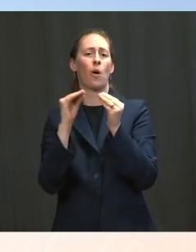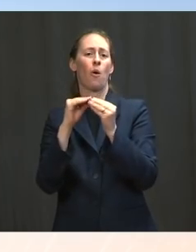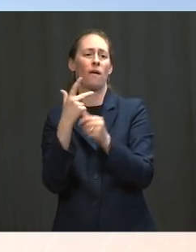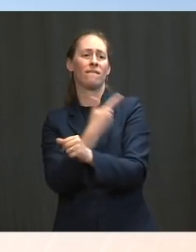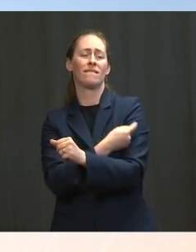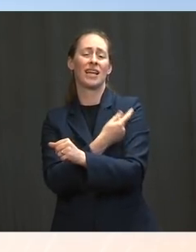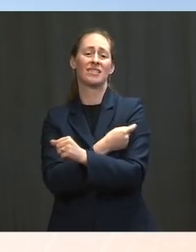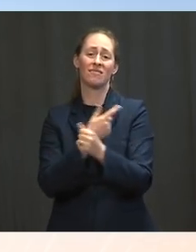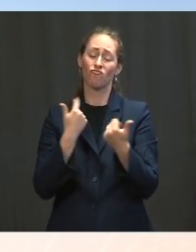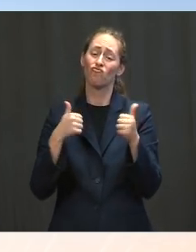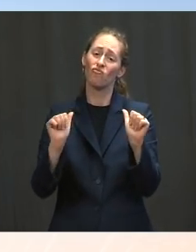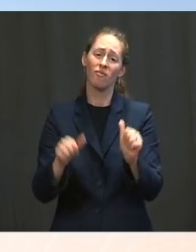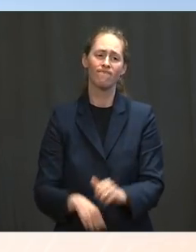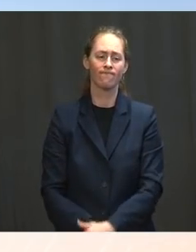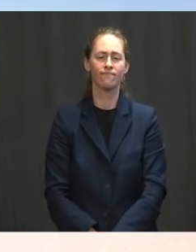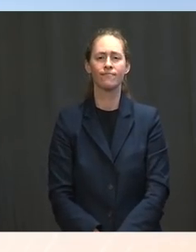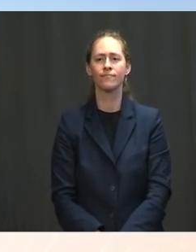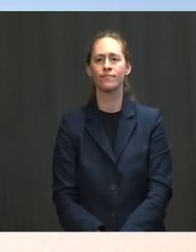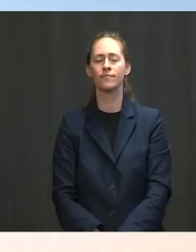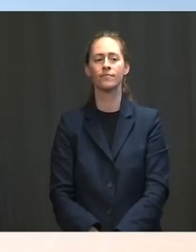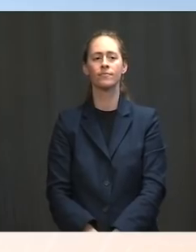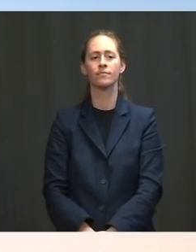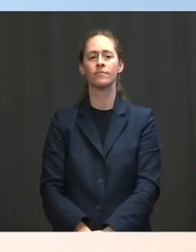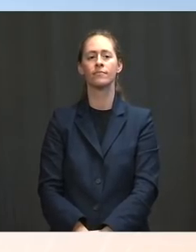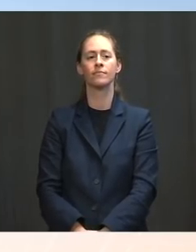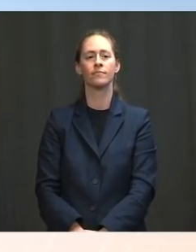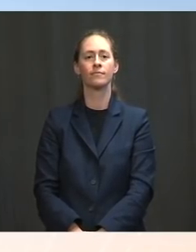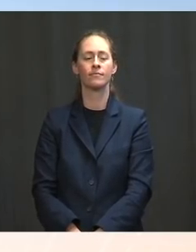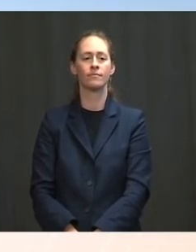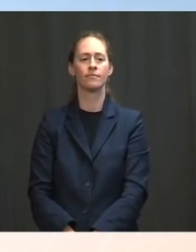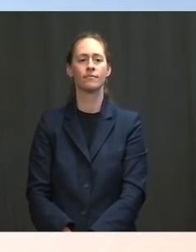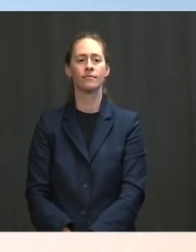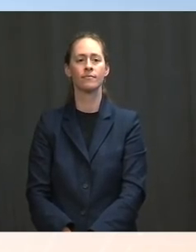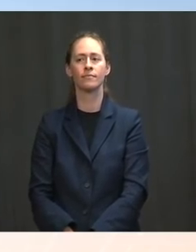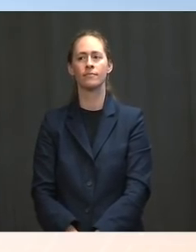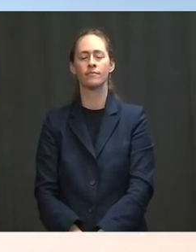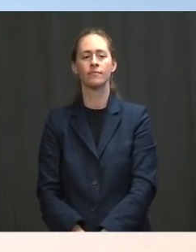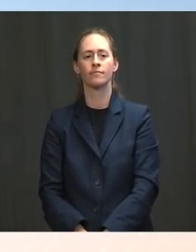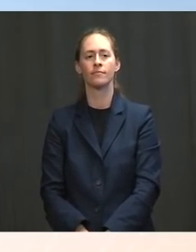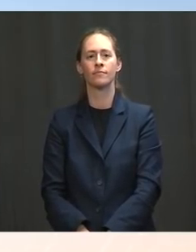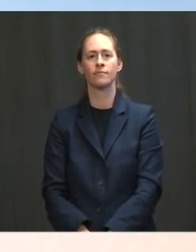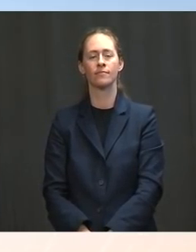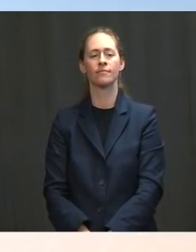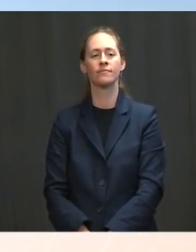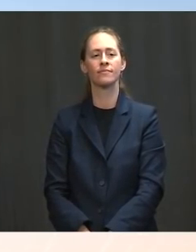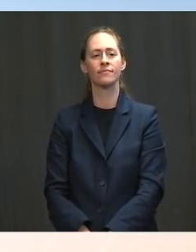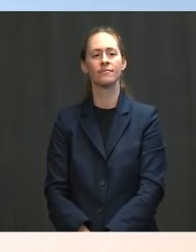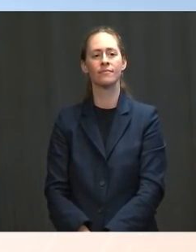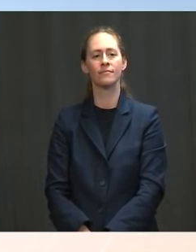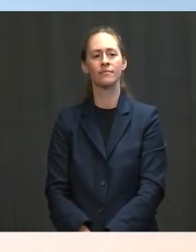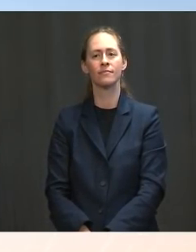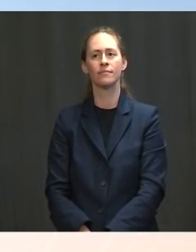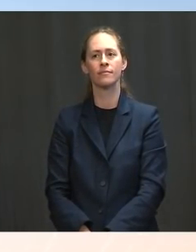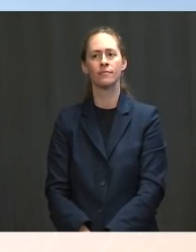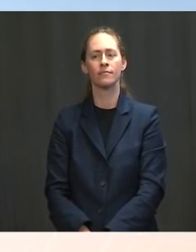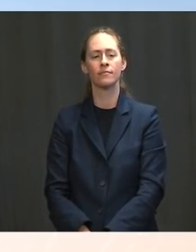OPEC Plus. I know you guys had a statement yesterday that you guys directly engaged with the various players even though you're not a part of the negotiation. Ms. Psaki: Yeah.